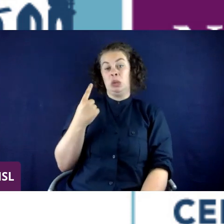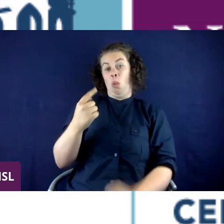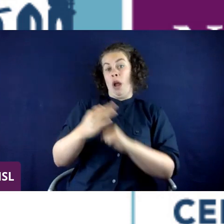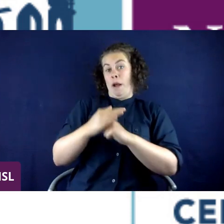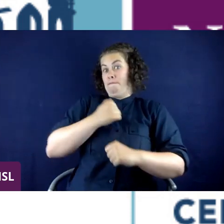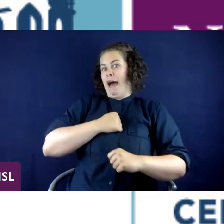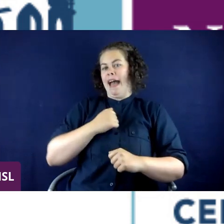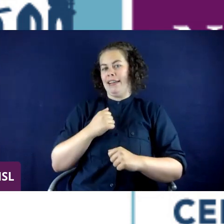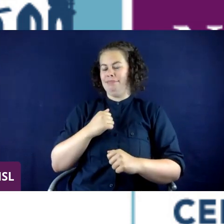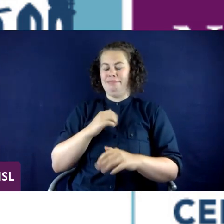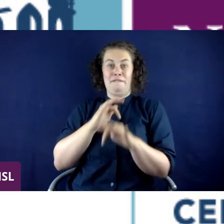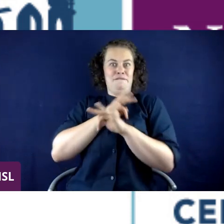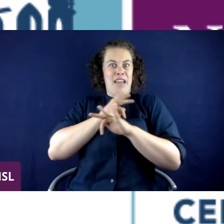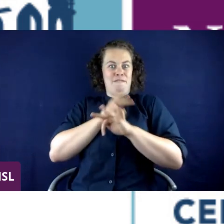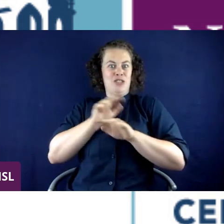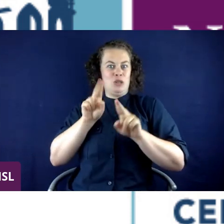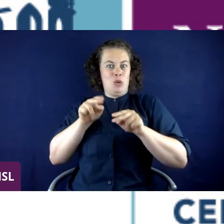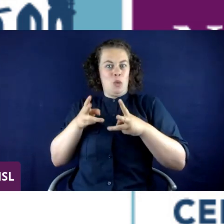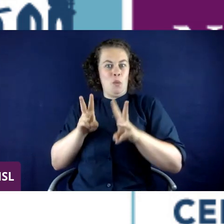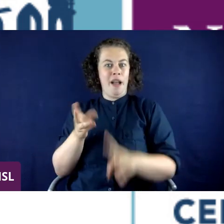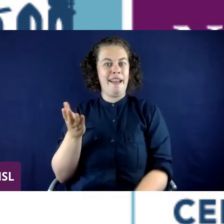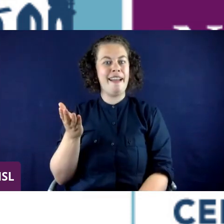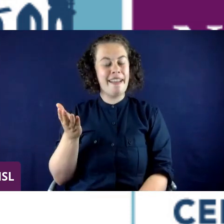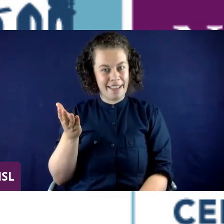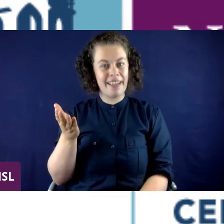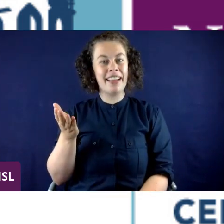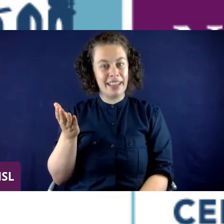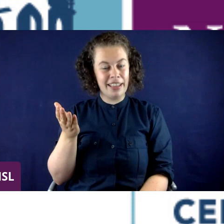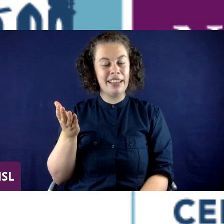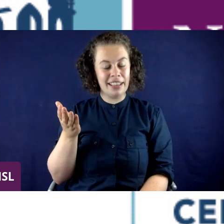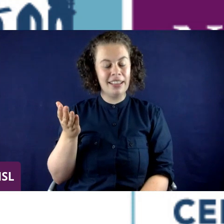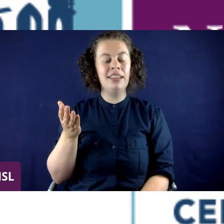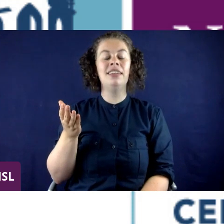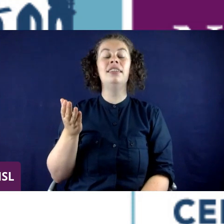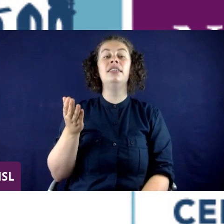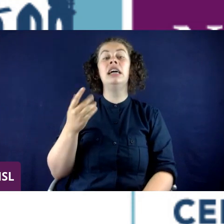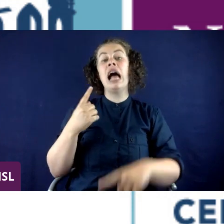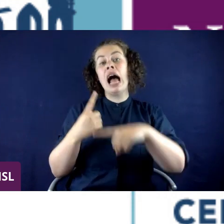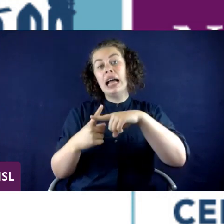And it leads them to continuing social friendships, cutting down isolation,